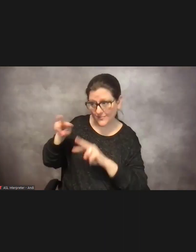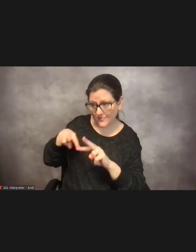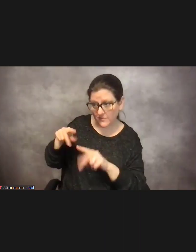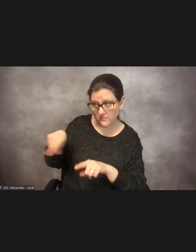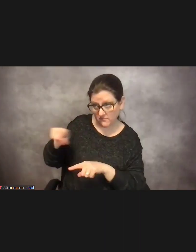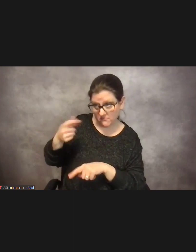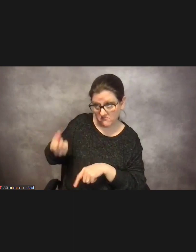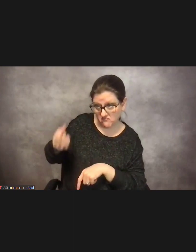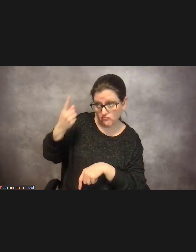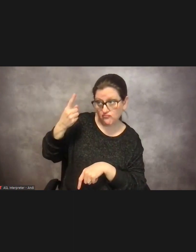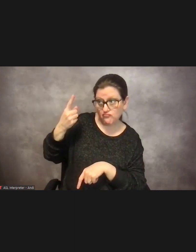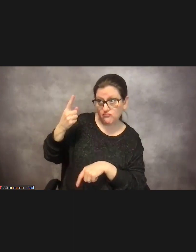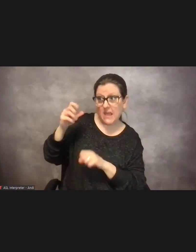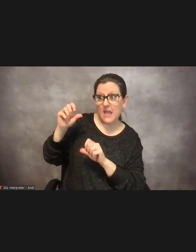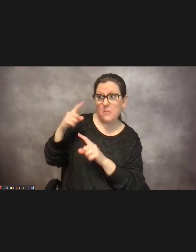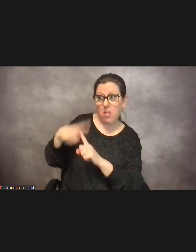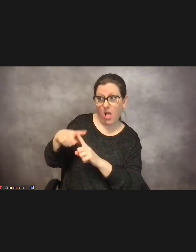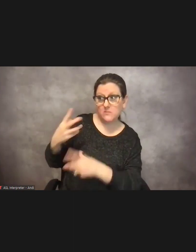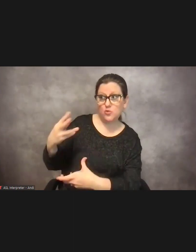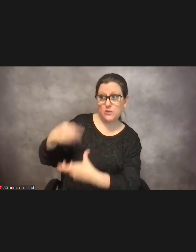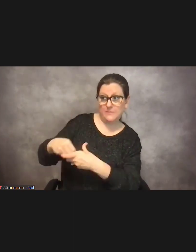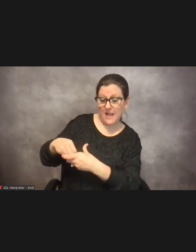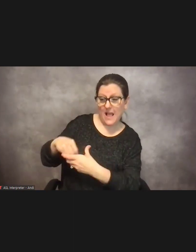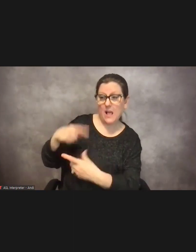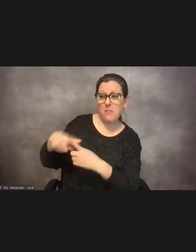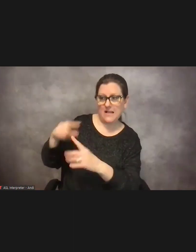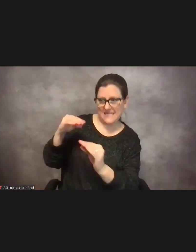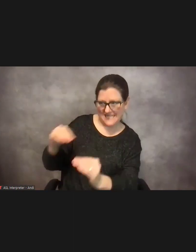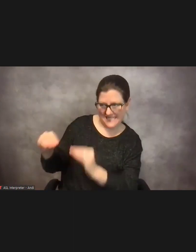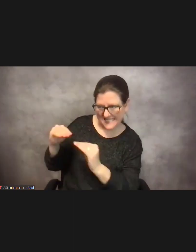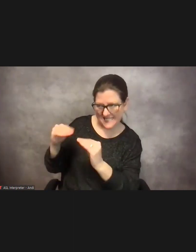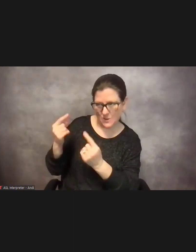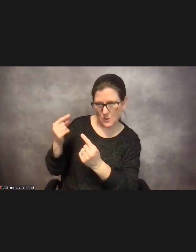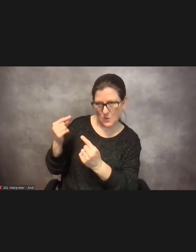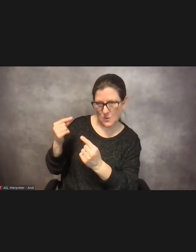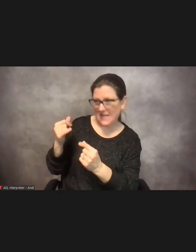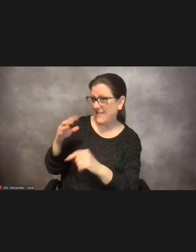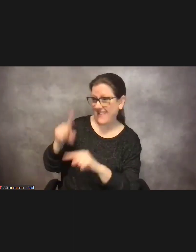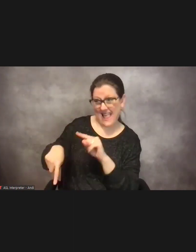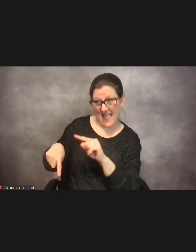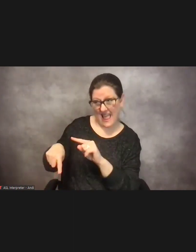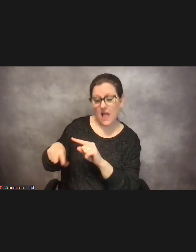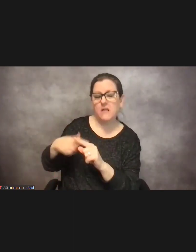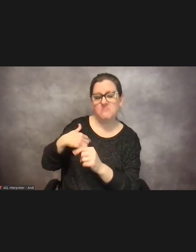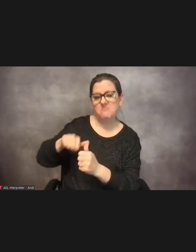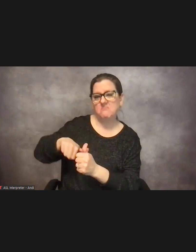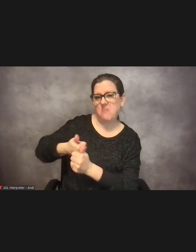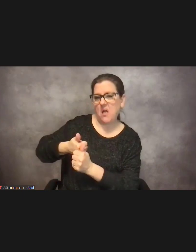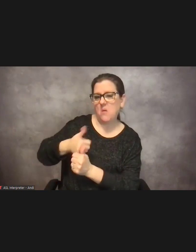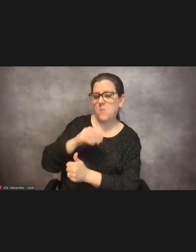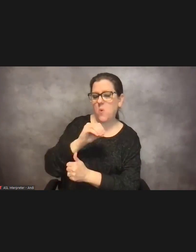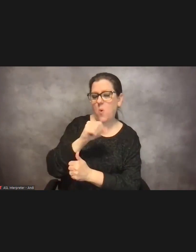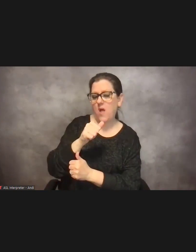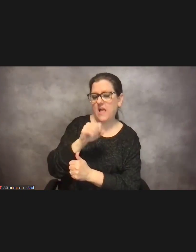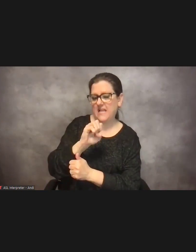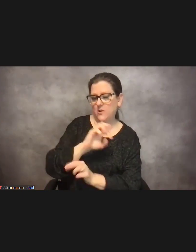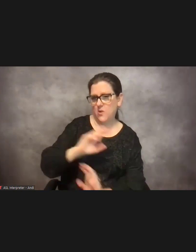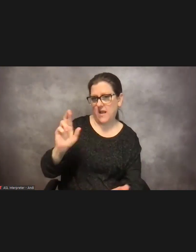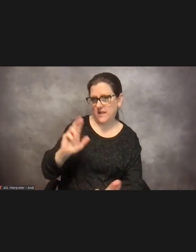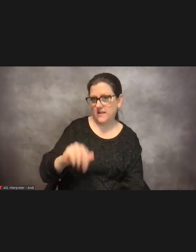primary thing is being able to see if they can understand and participate and be conditioned and, if they can't, we need to have our